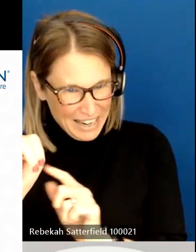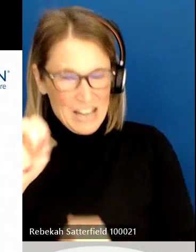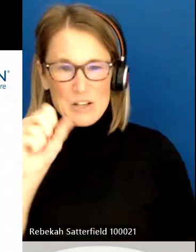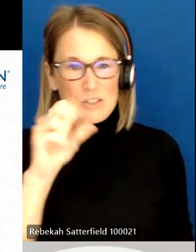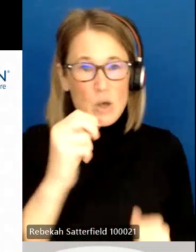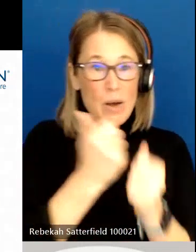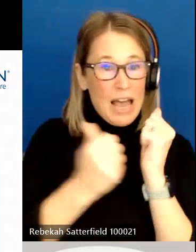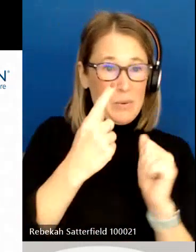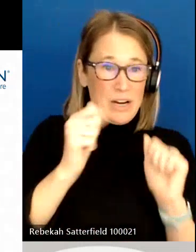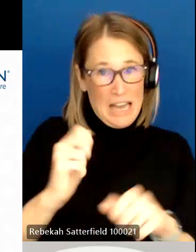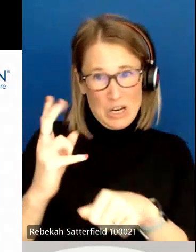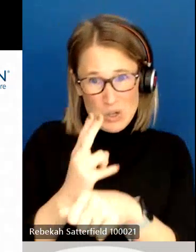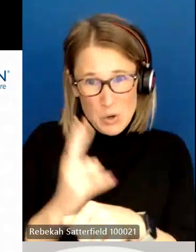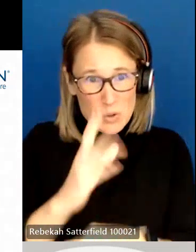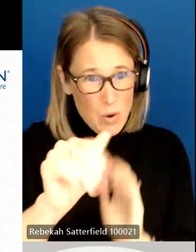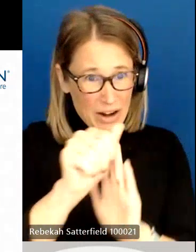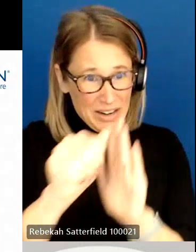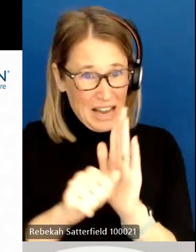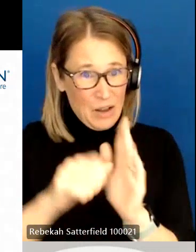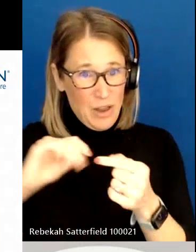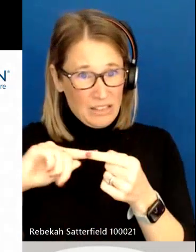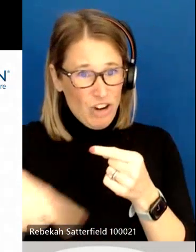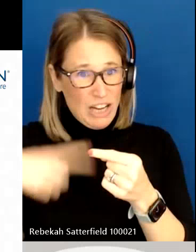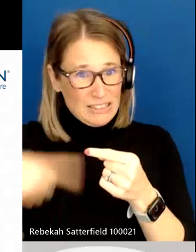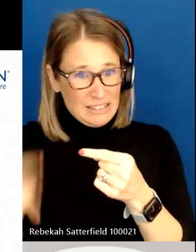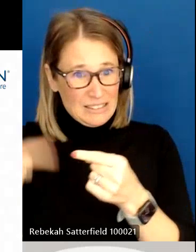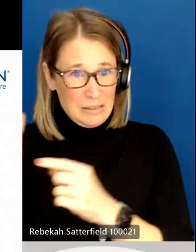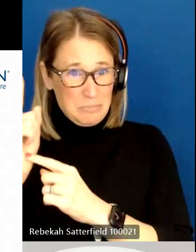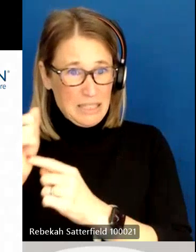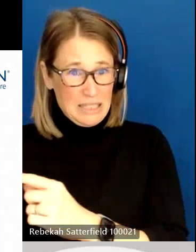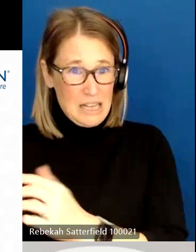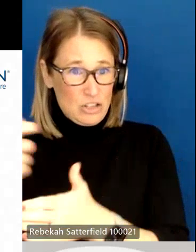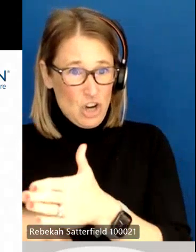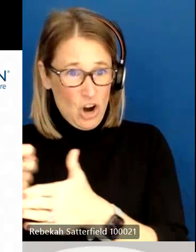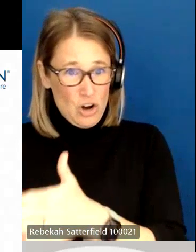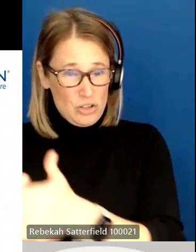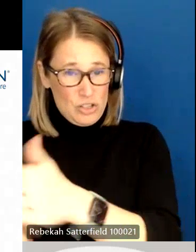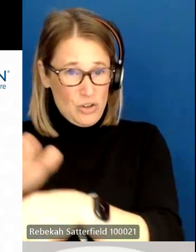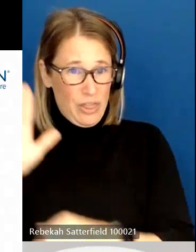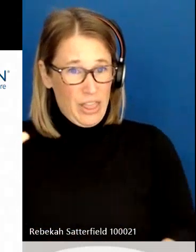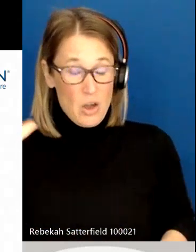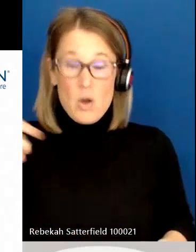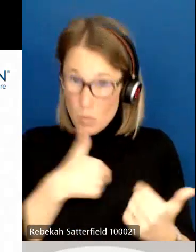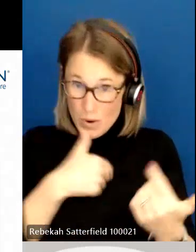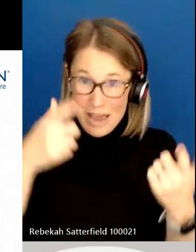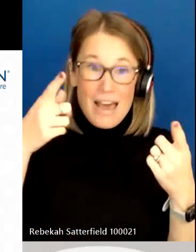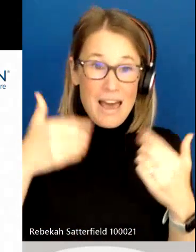your account and rack up uh you know charges on it we had this happen at one of my hospitals where